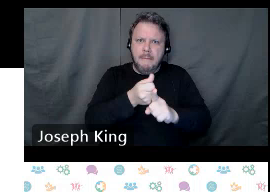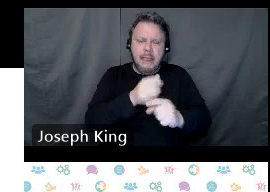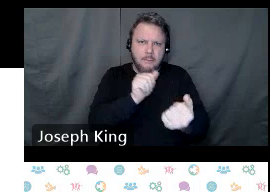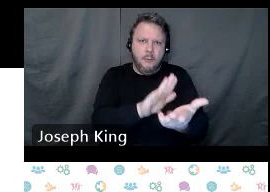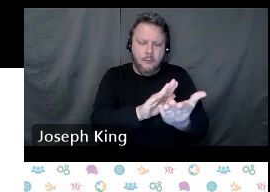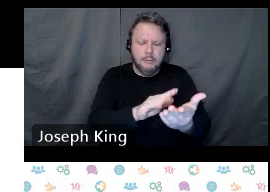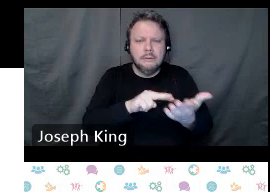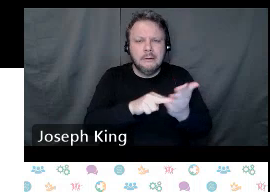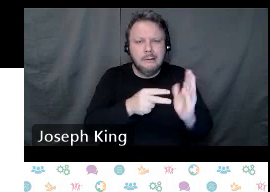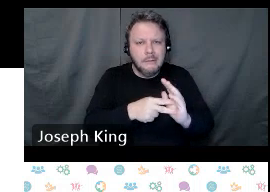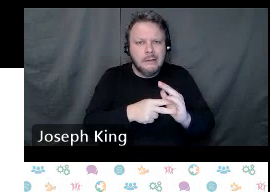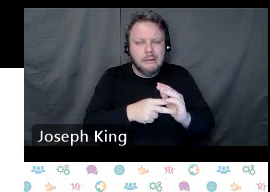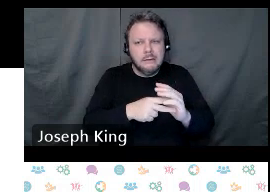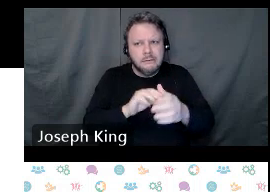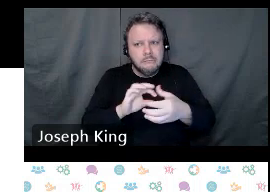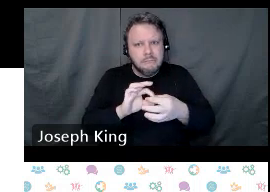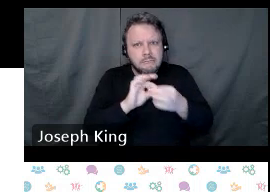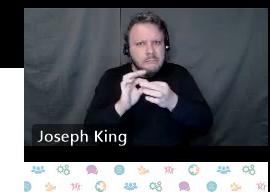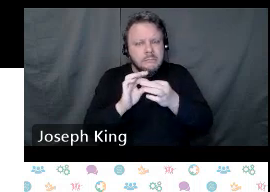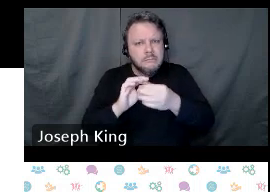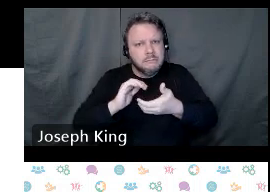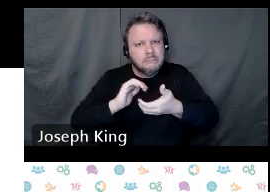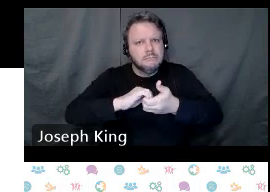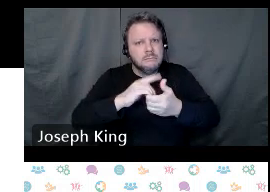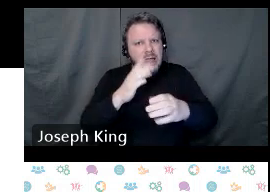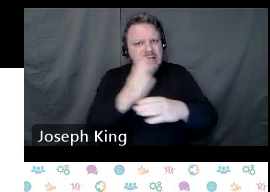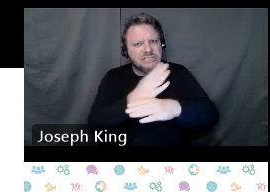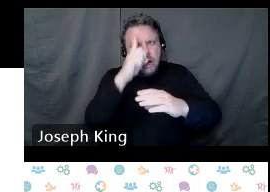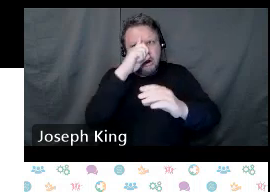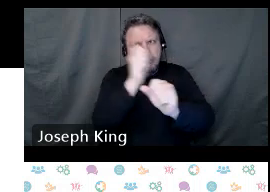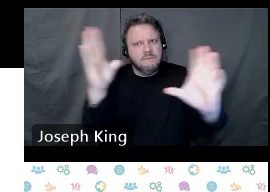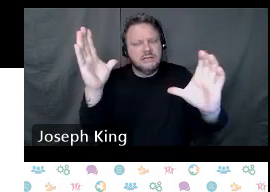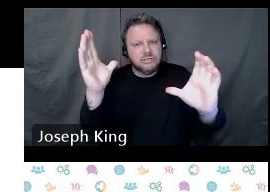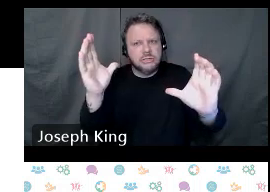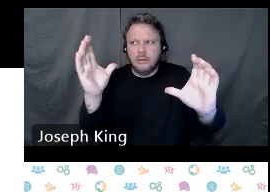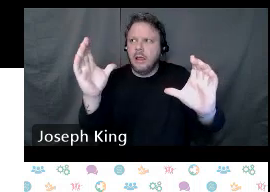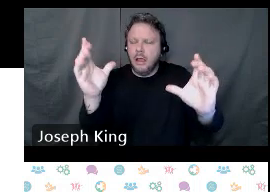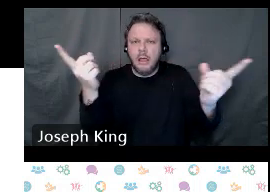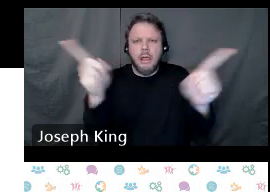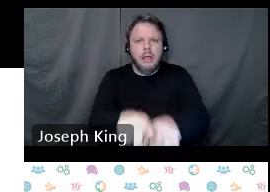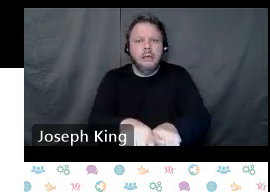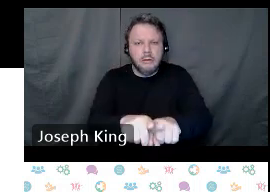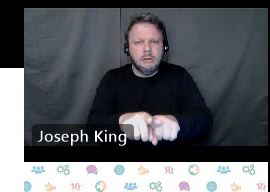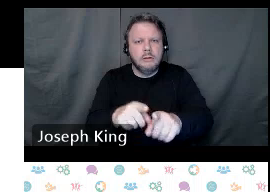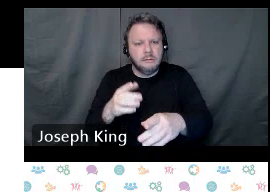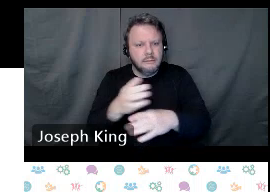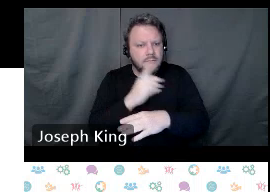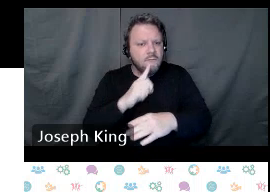That means building a shared vision that recognizes AG as a responsibility for the